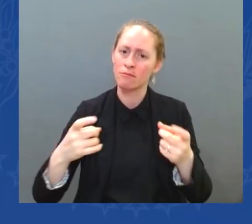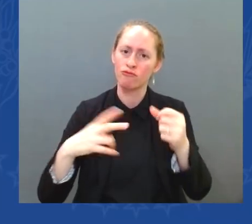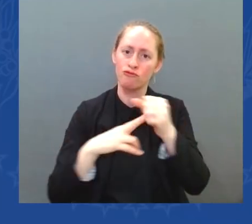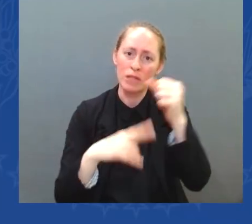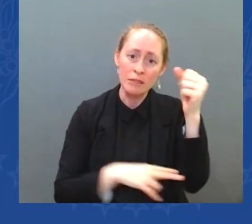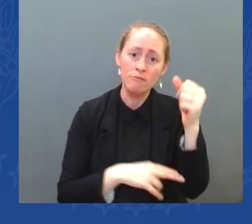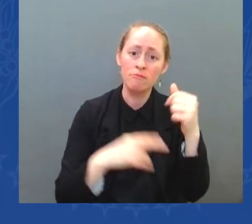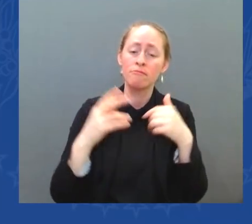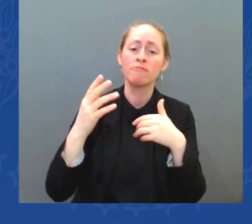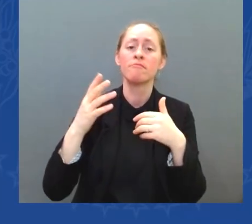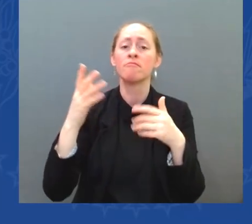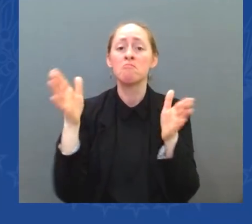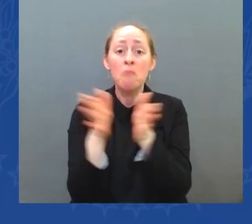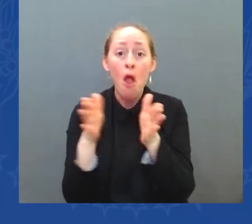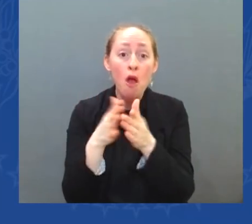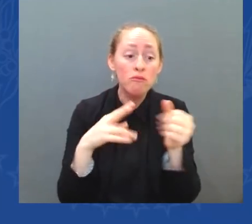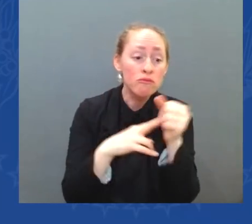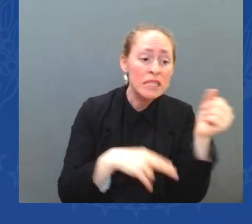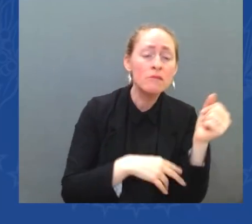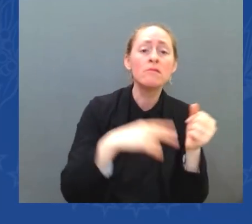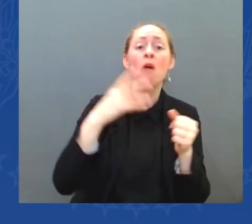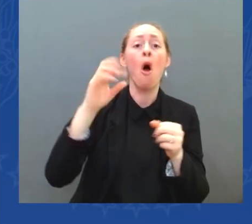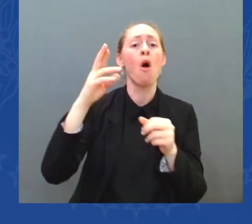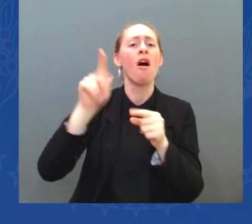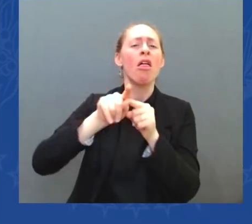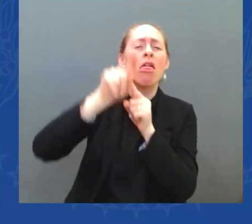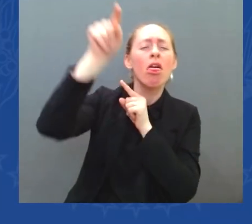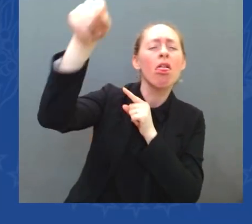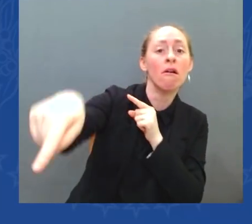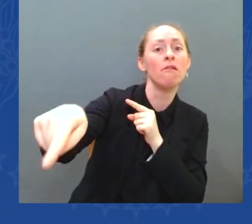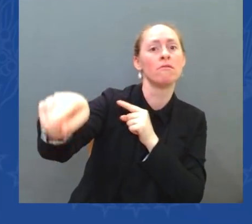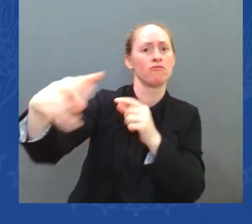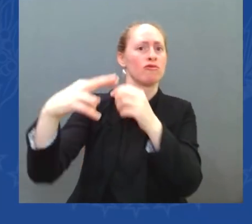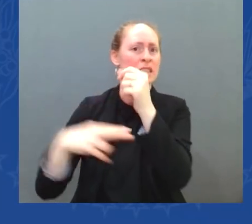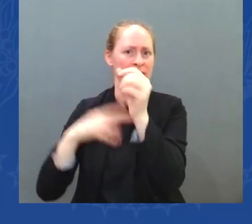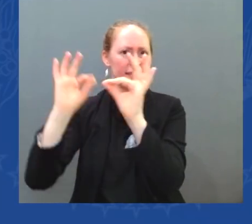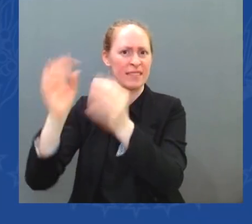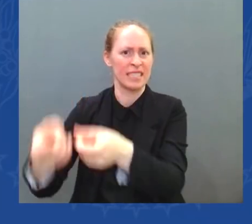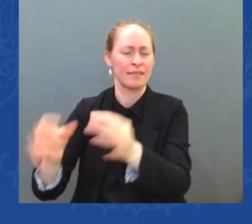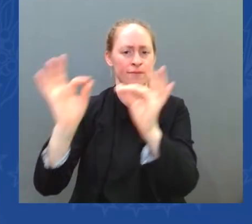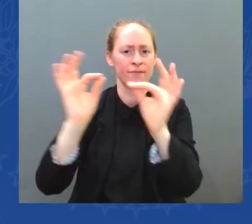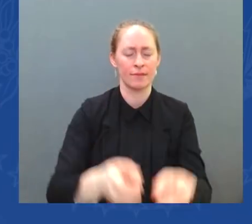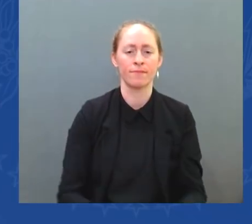had the number one in- -- infrastructure in the world. We're now number eight -- the United States of America.